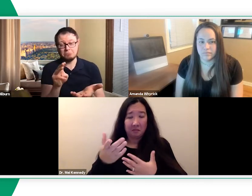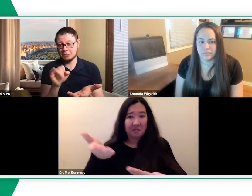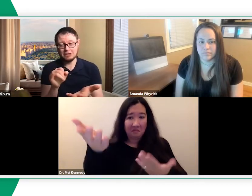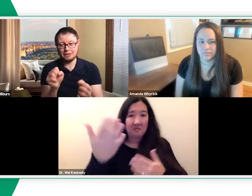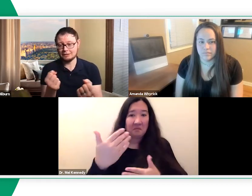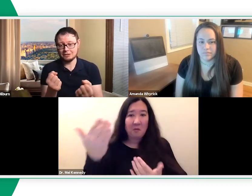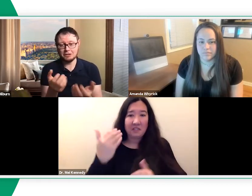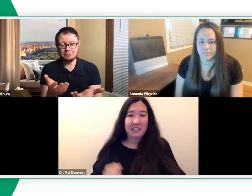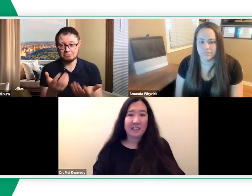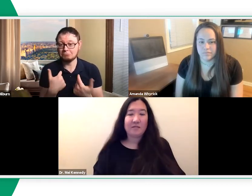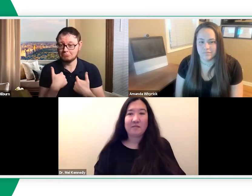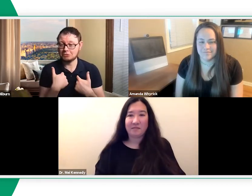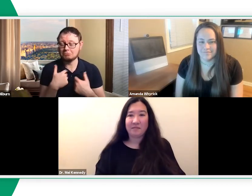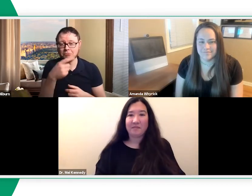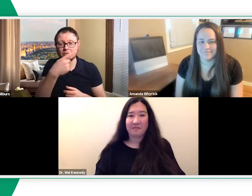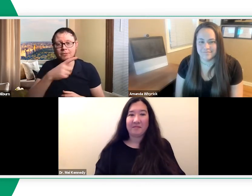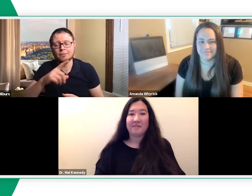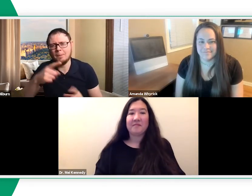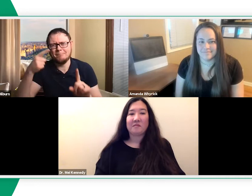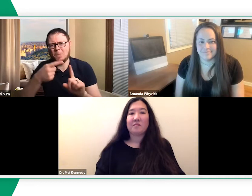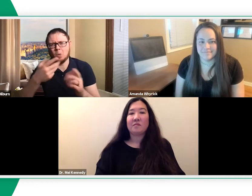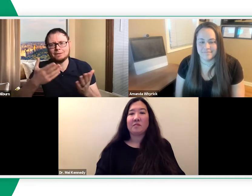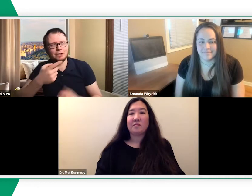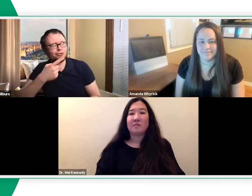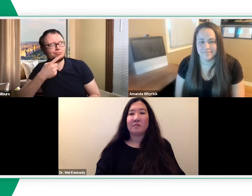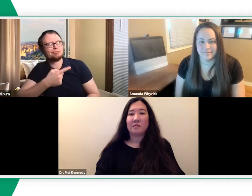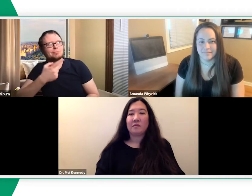take this, or do you want me to? I'll let you sign it.